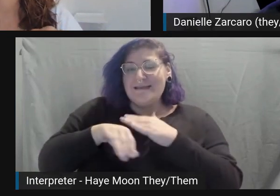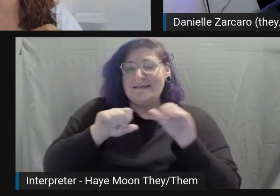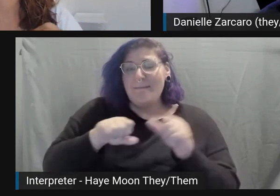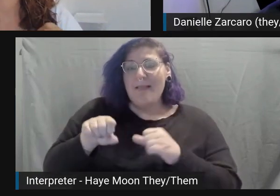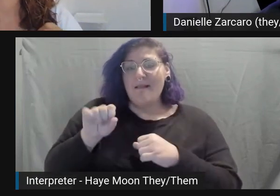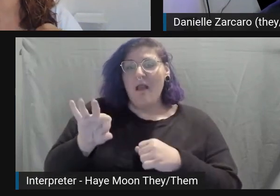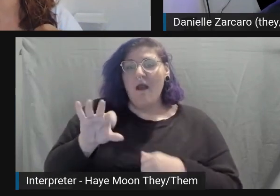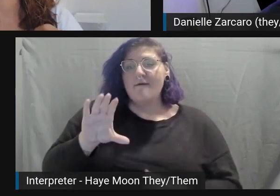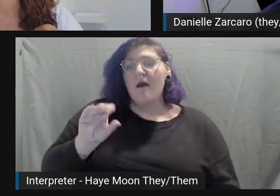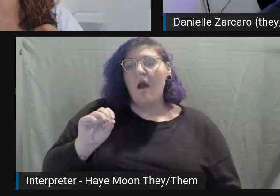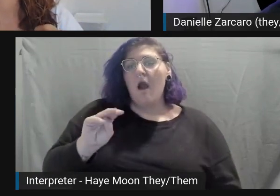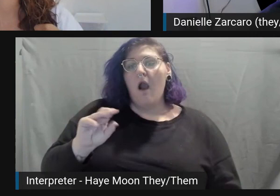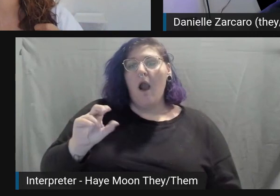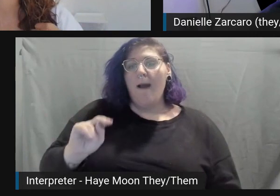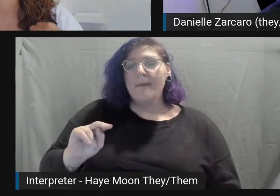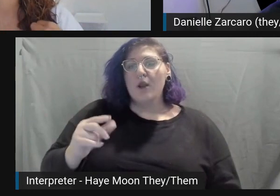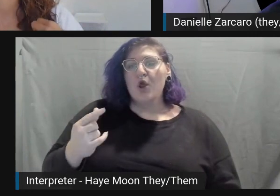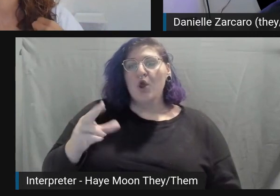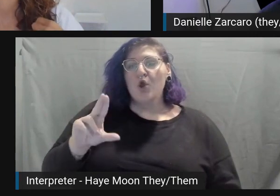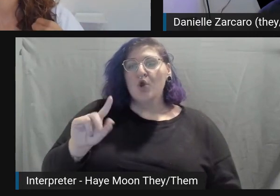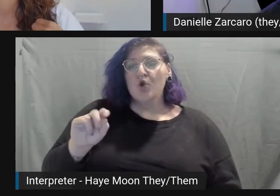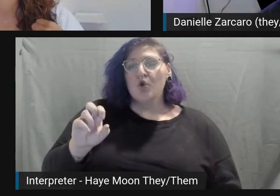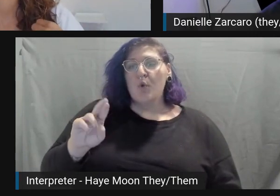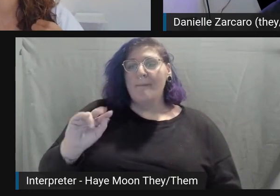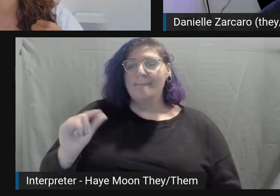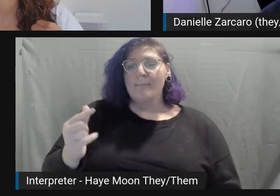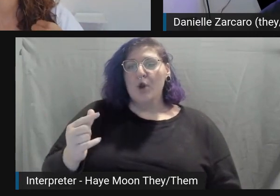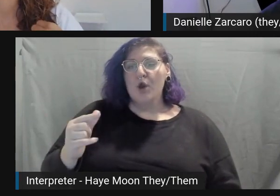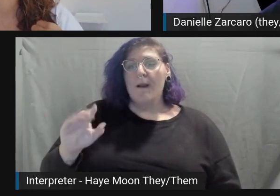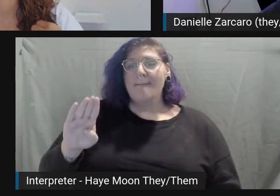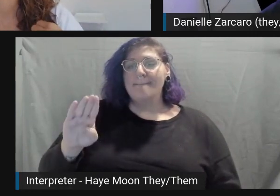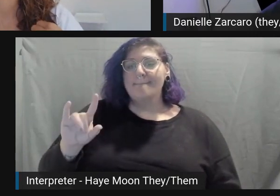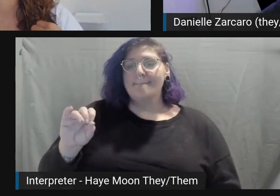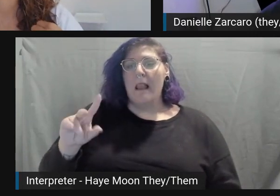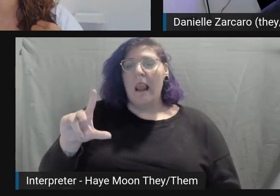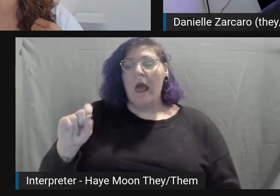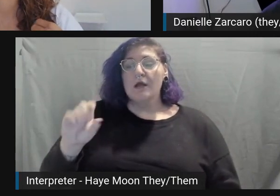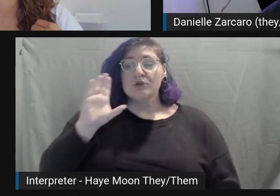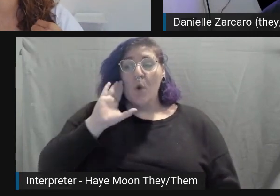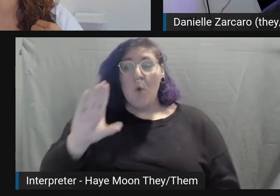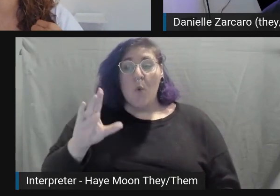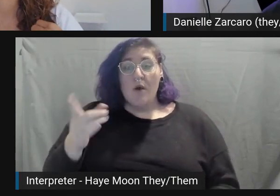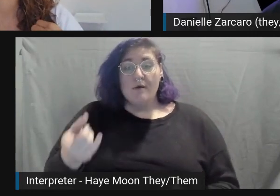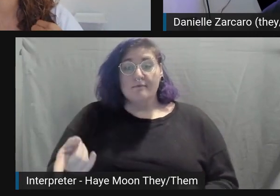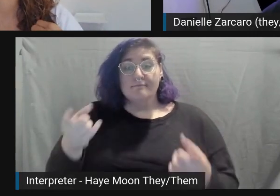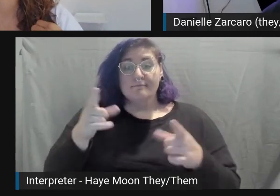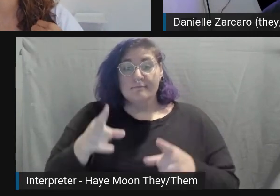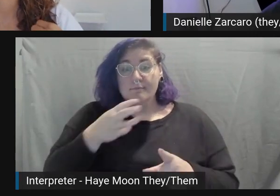which is coming up next at 7:00 UTC and 2:00 AM Central.